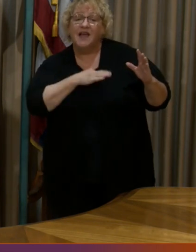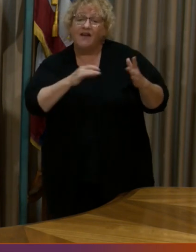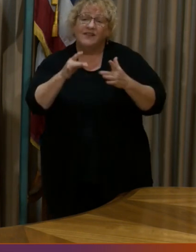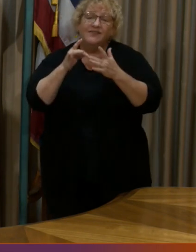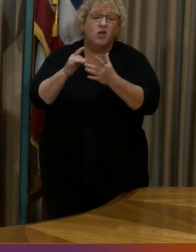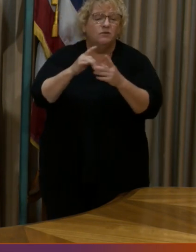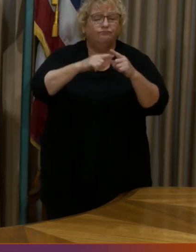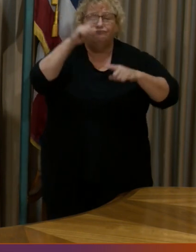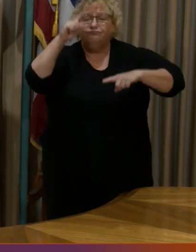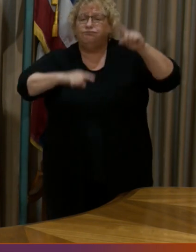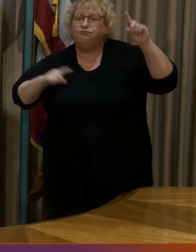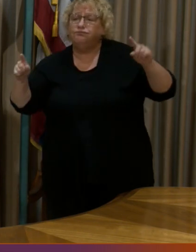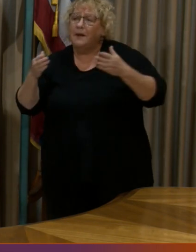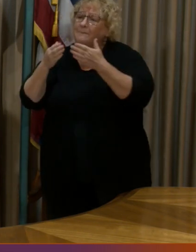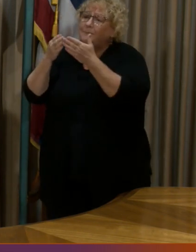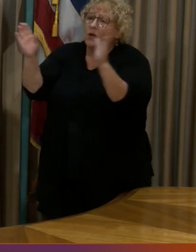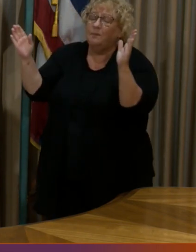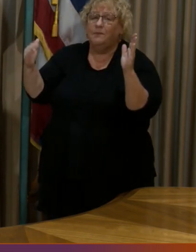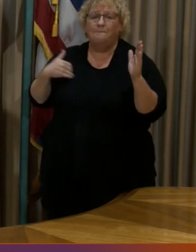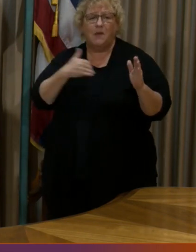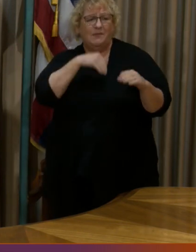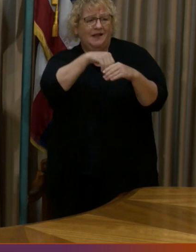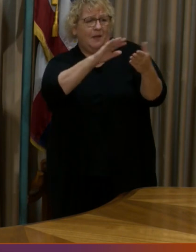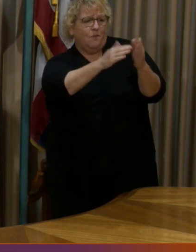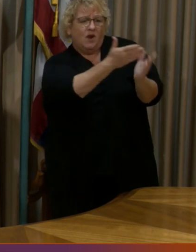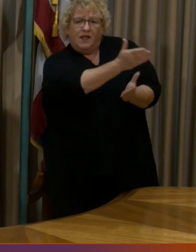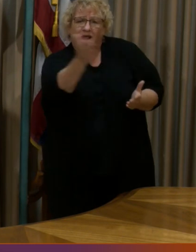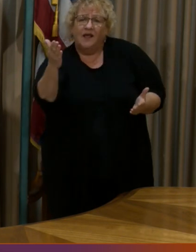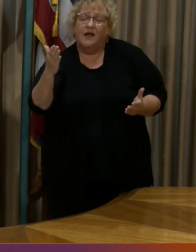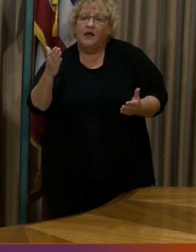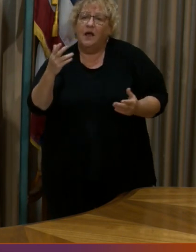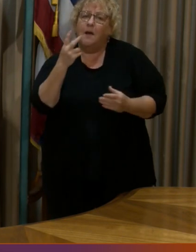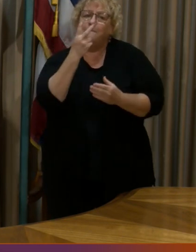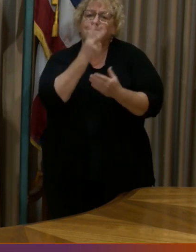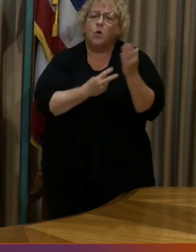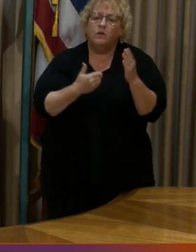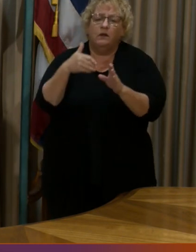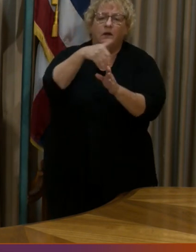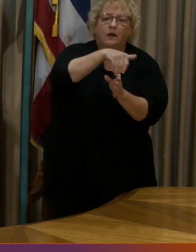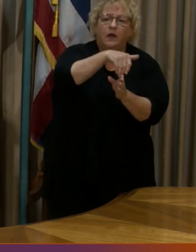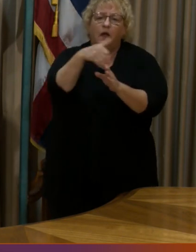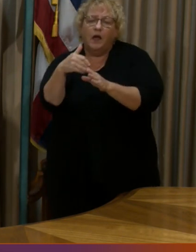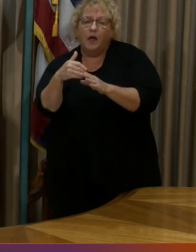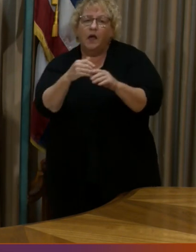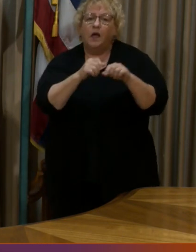YOU'RE GOING TO FIND THAT YOU'RE GOING TO HAVE TEACHERS PARENTS STAFF MEMBERS LEADERS PUBLIC